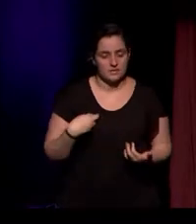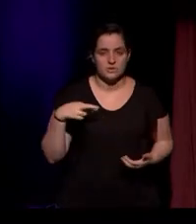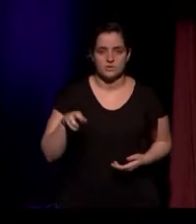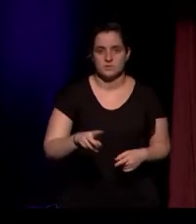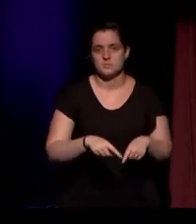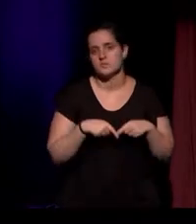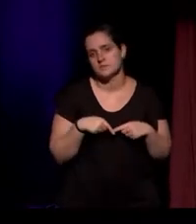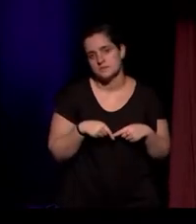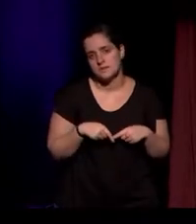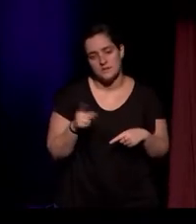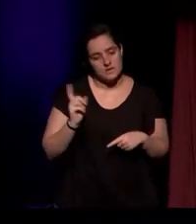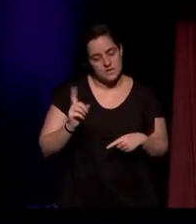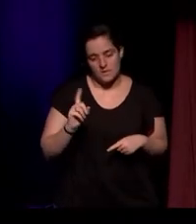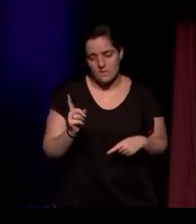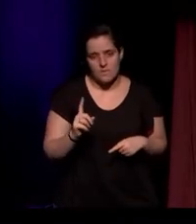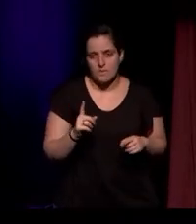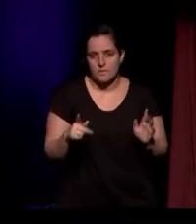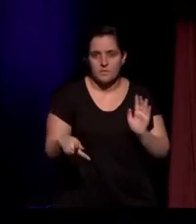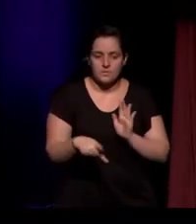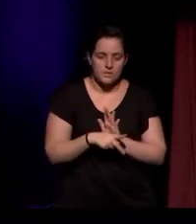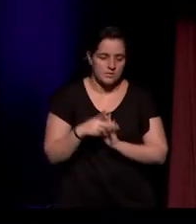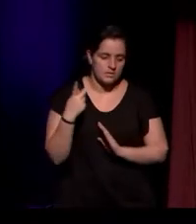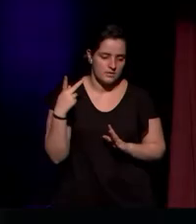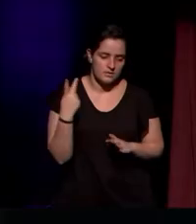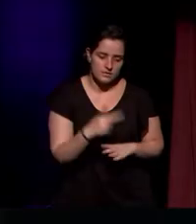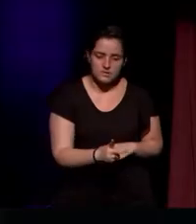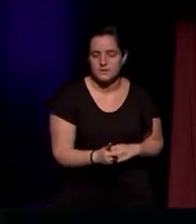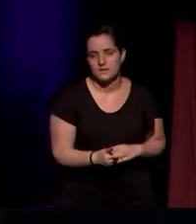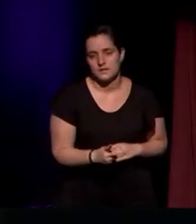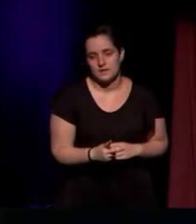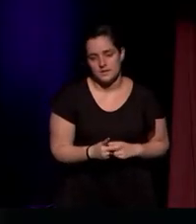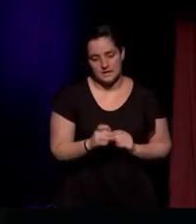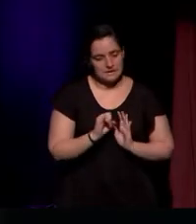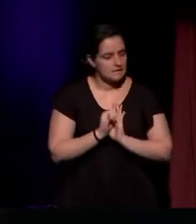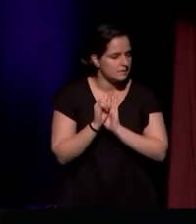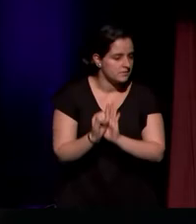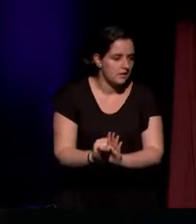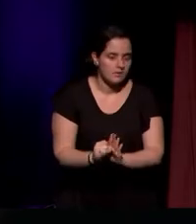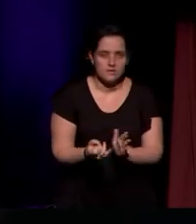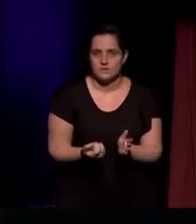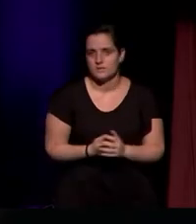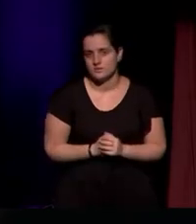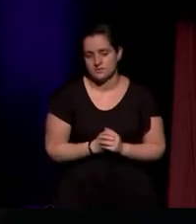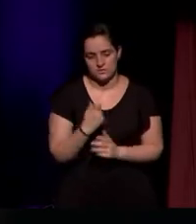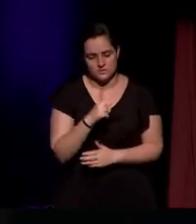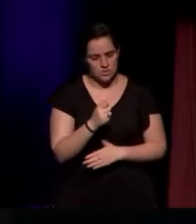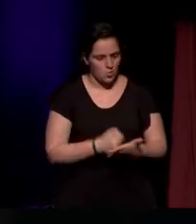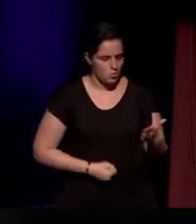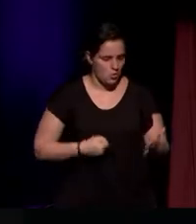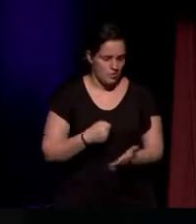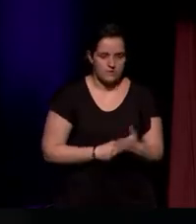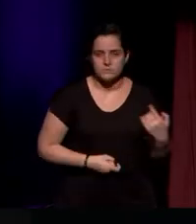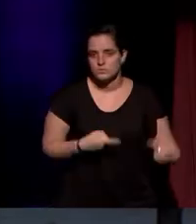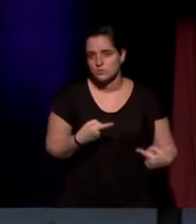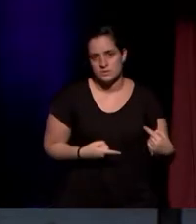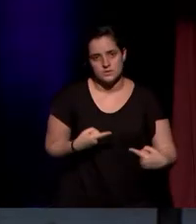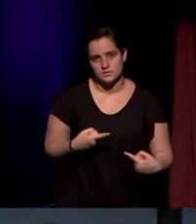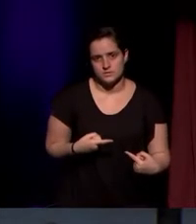and not according to their identity, with its political struggle, with its ideological struggle.